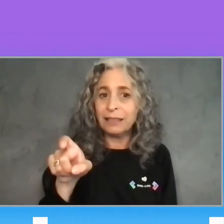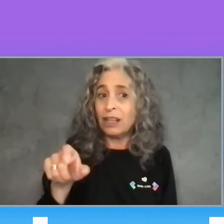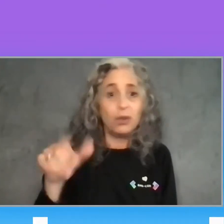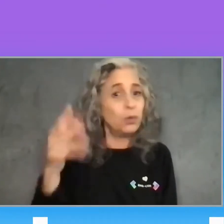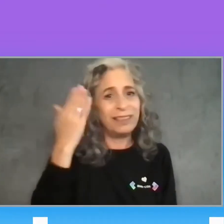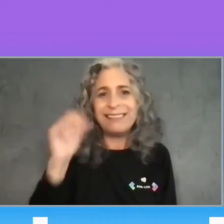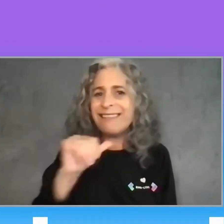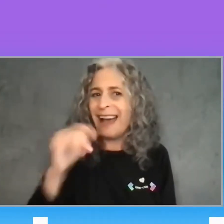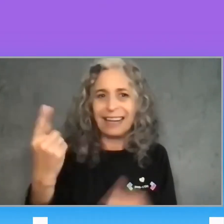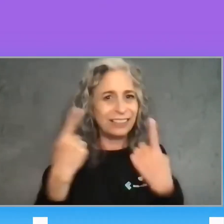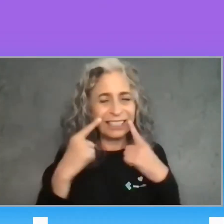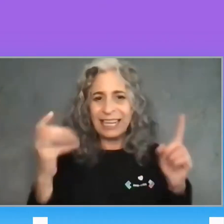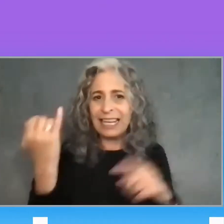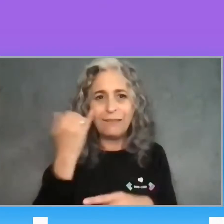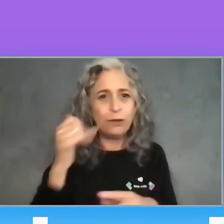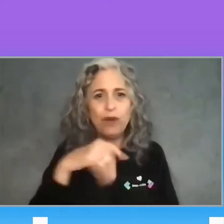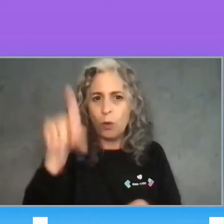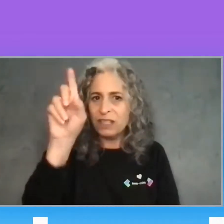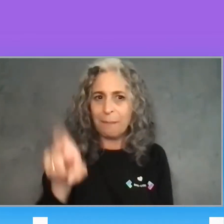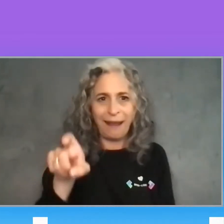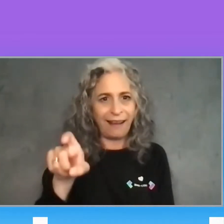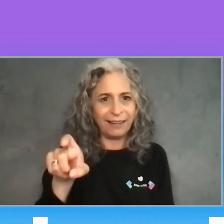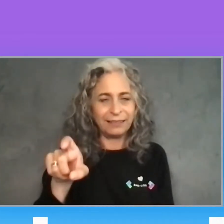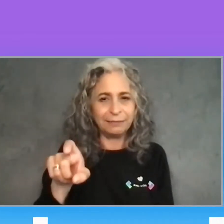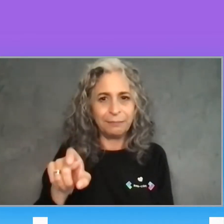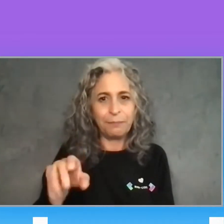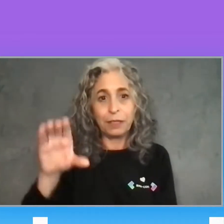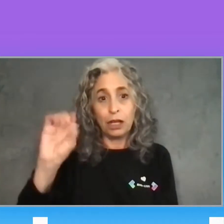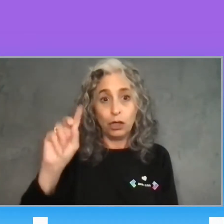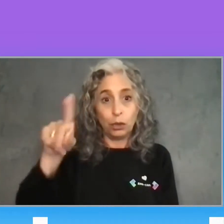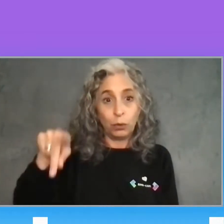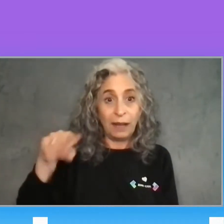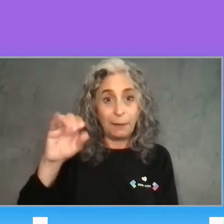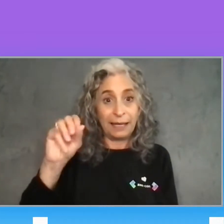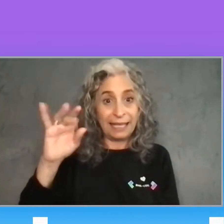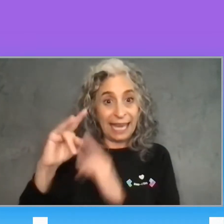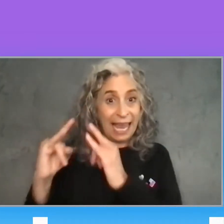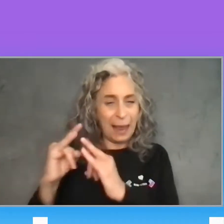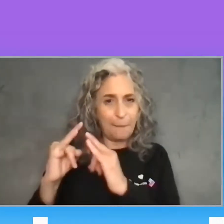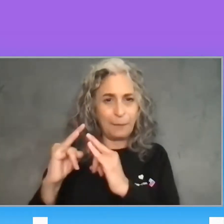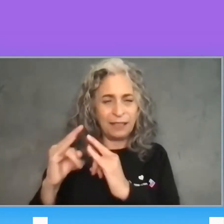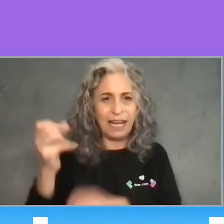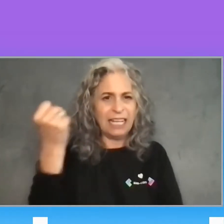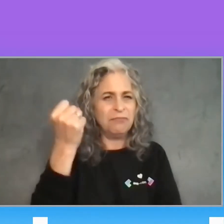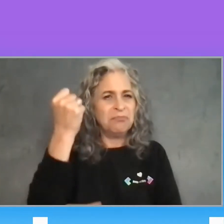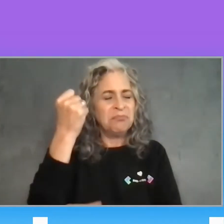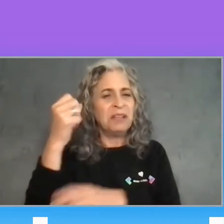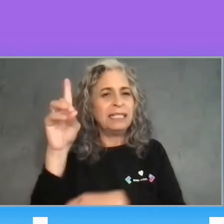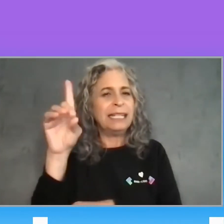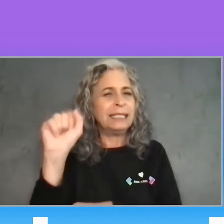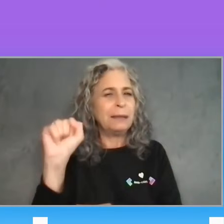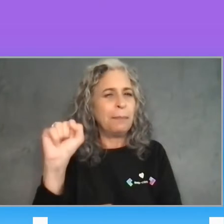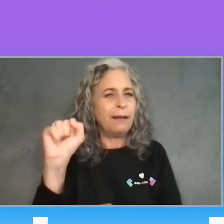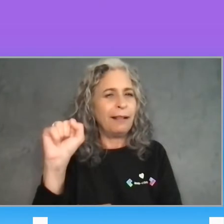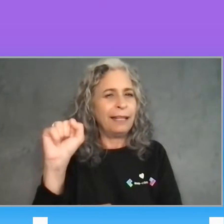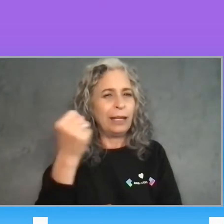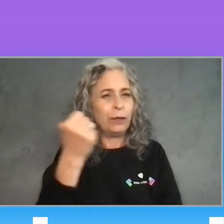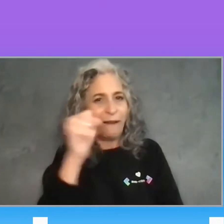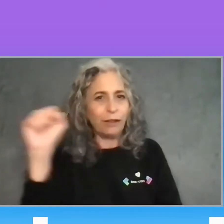not going to get it. I say. Crip camp, a disability revolution.